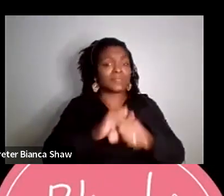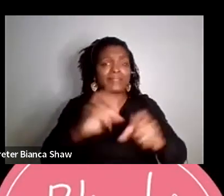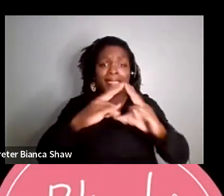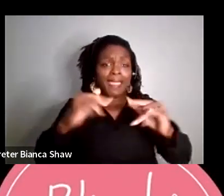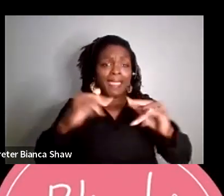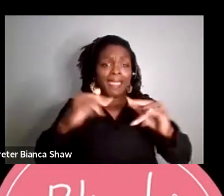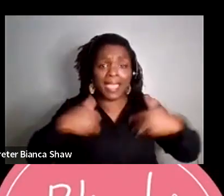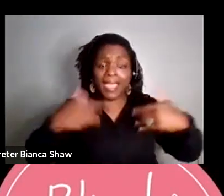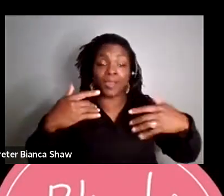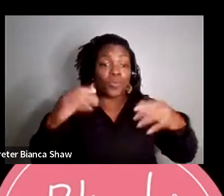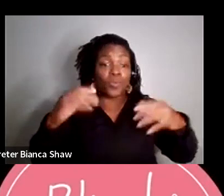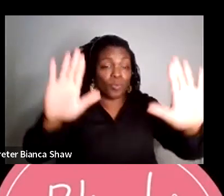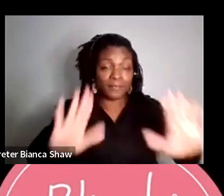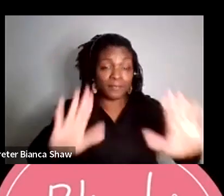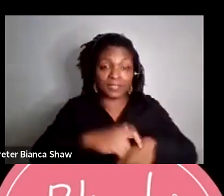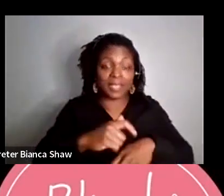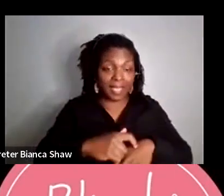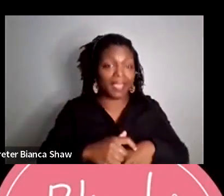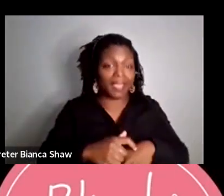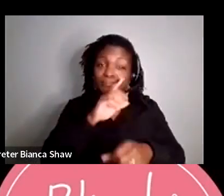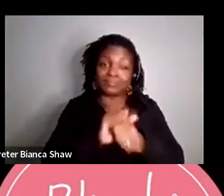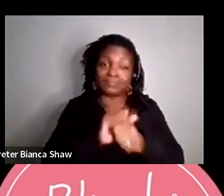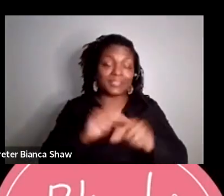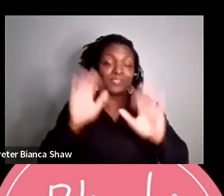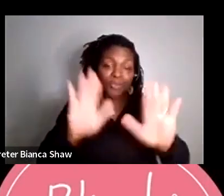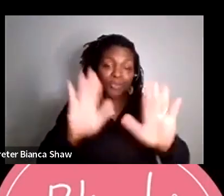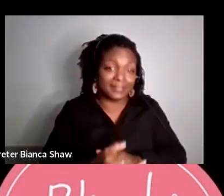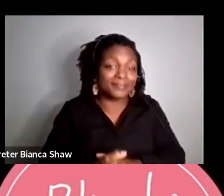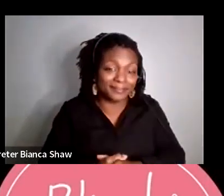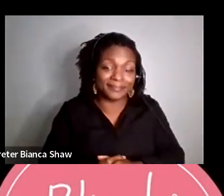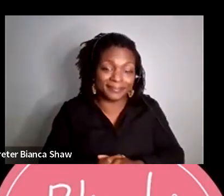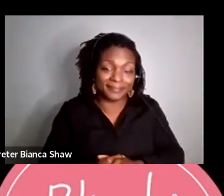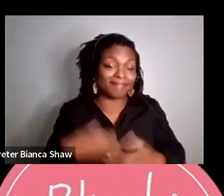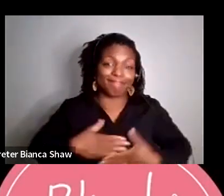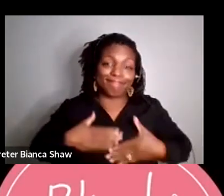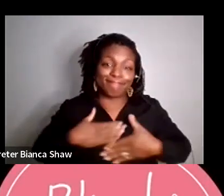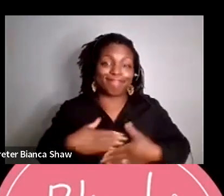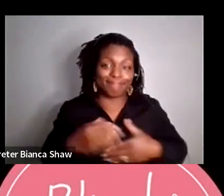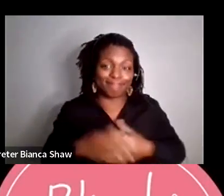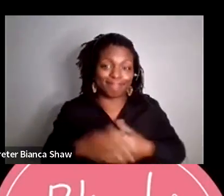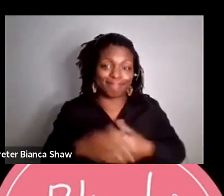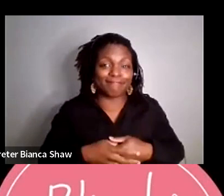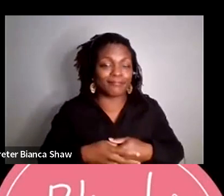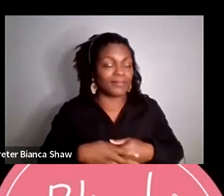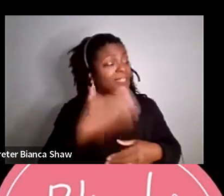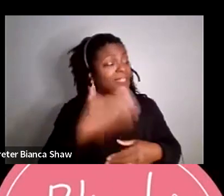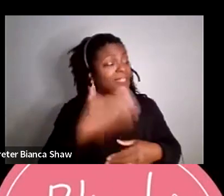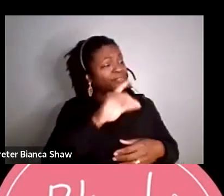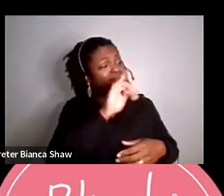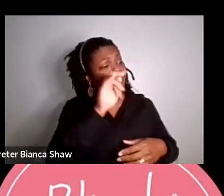It was really great. Thank you so much, Dylan, for sharing with us.